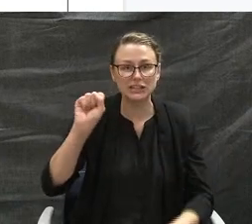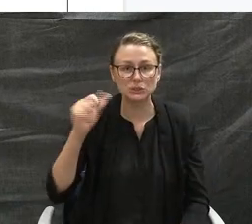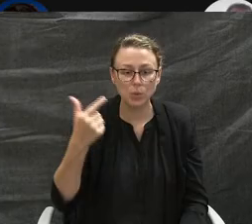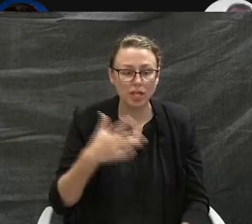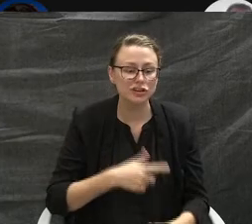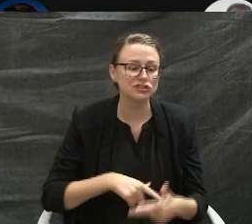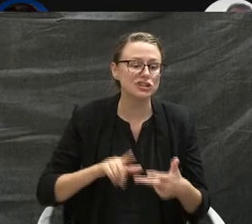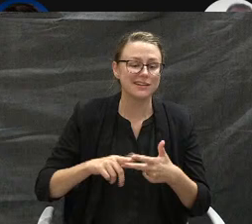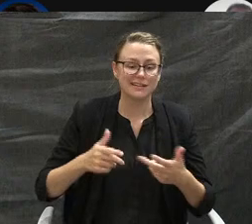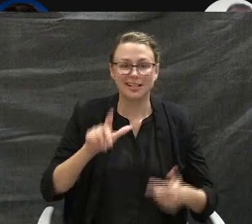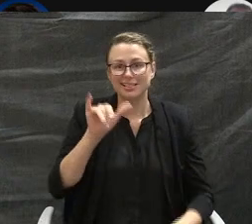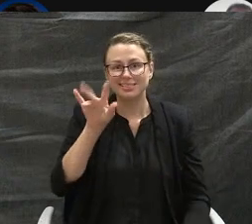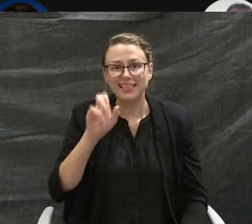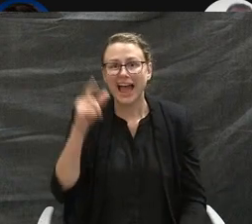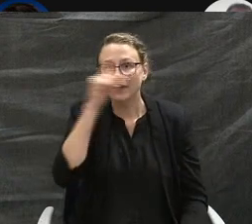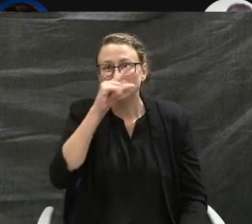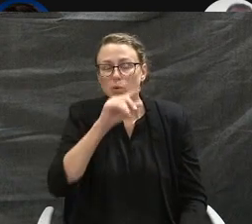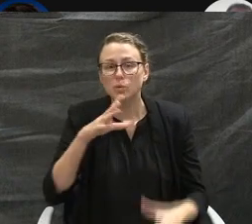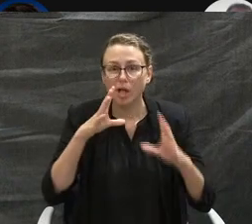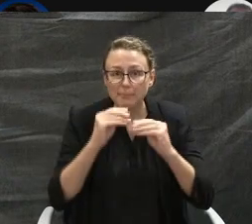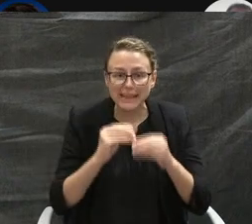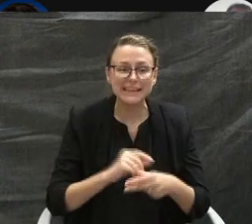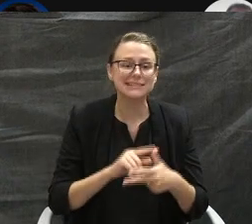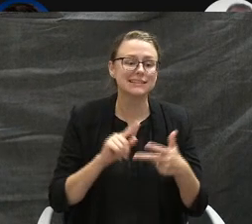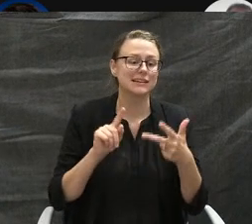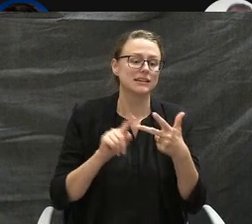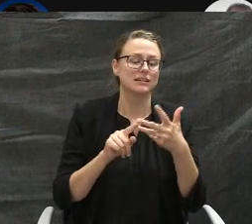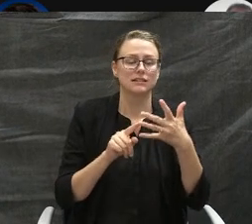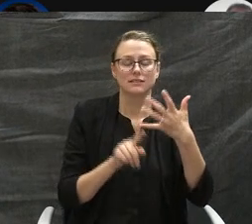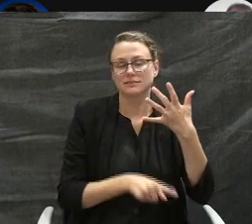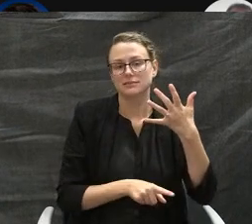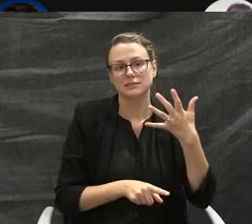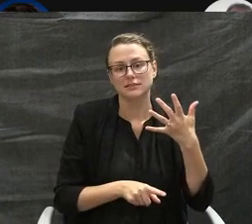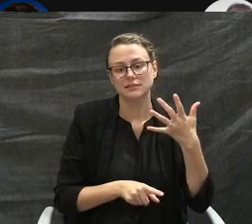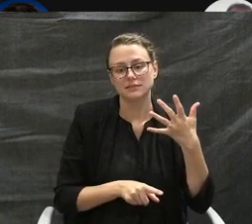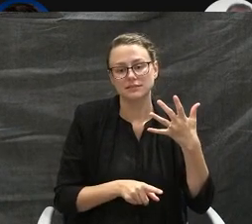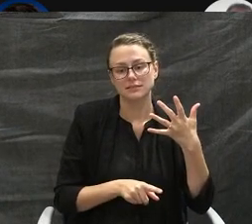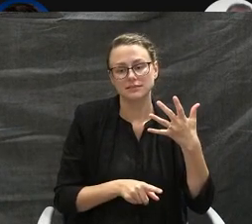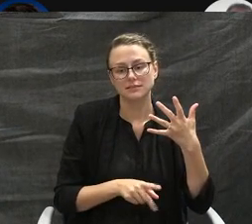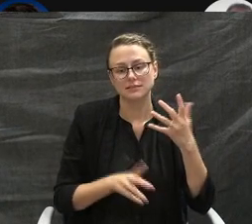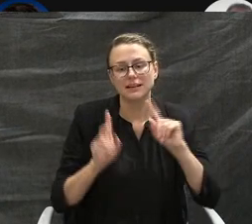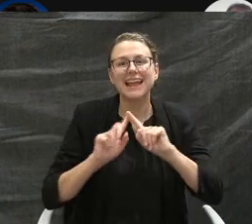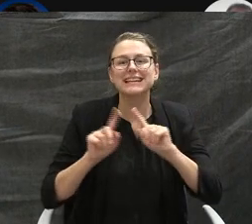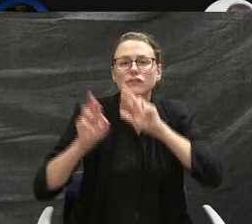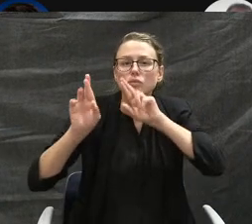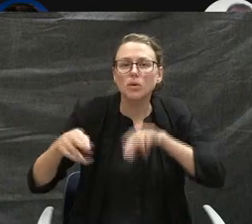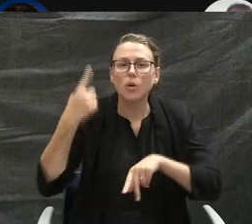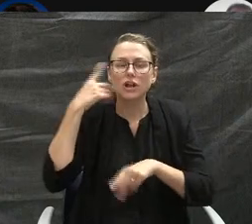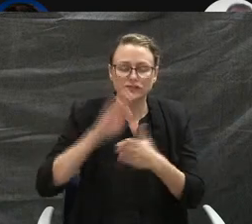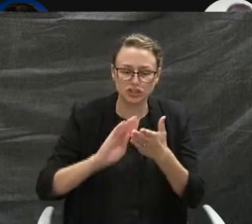Schoology Group San. When possible, lessons should be recorded for students to view and review at a later time along